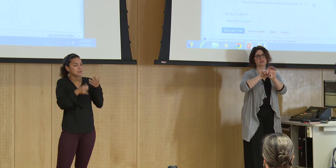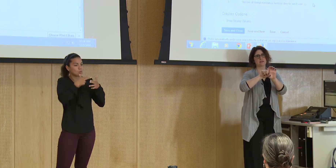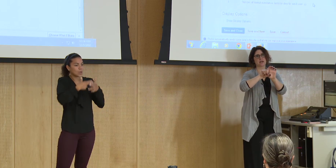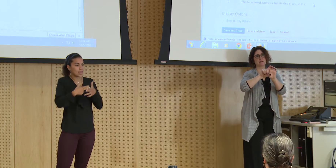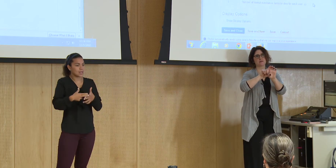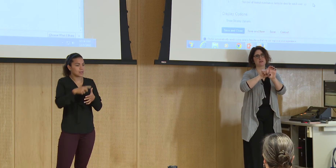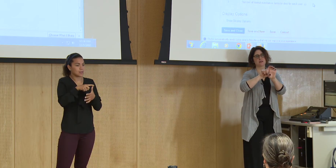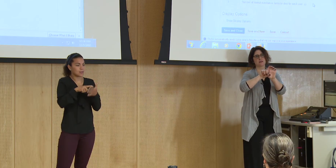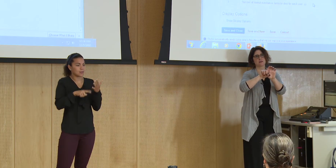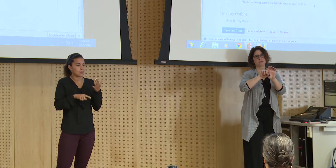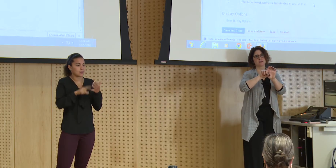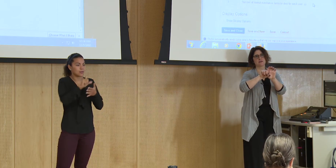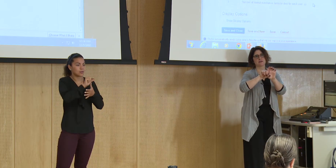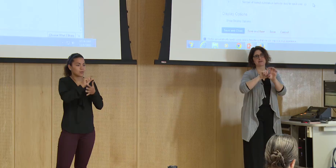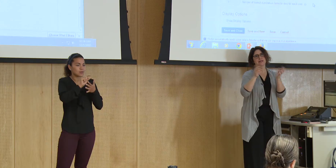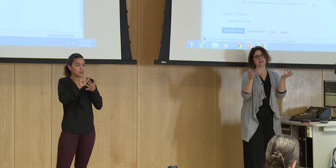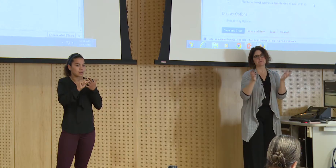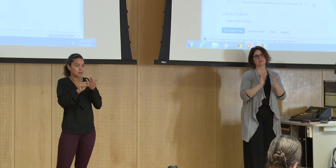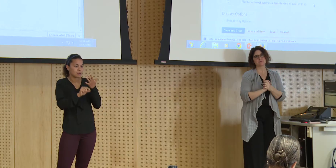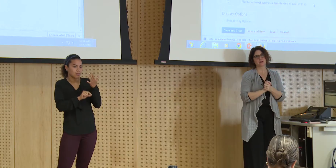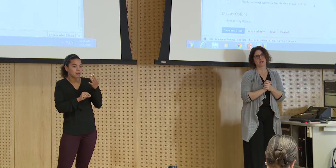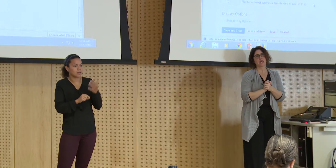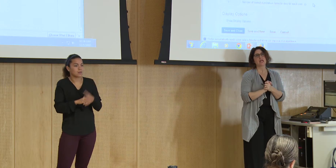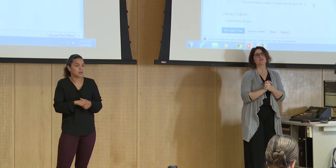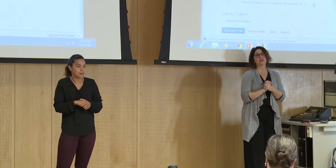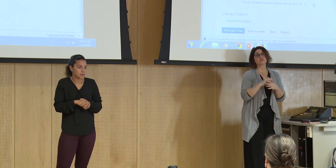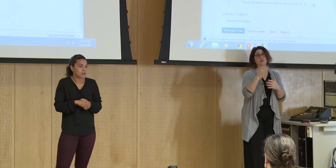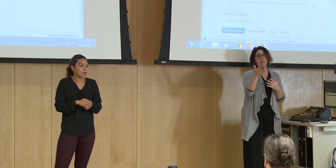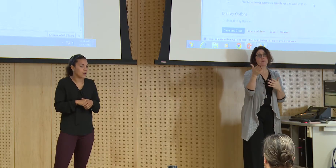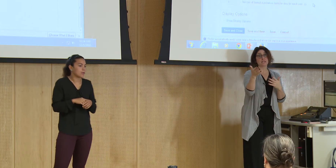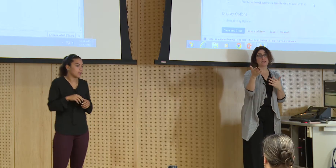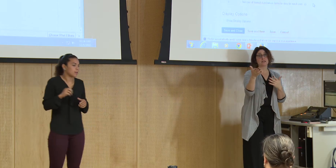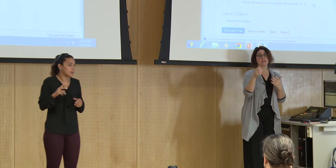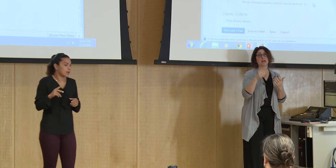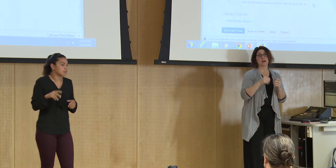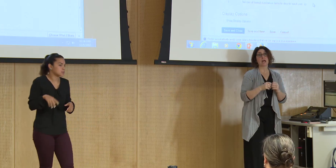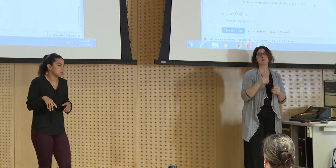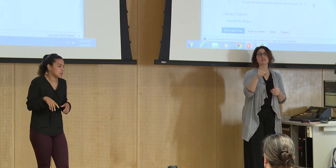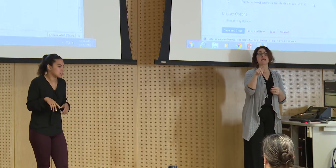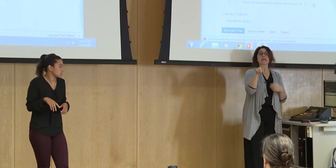Yeah. Yeah. There's probably-- yeah, I mean,